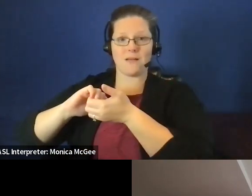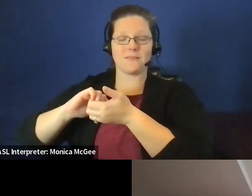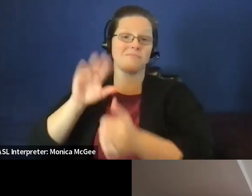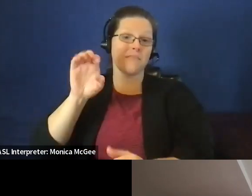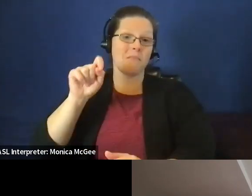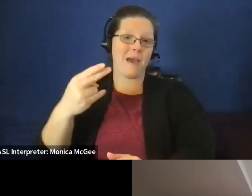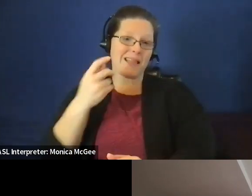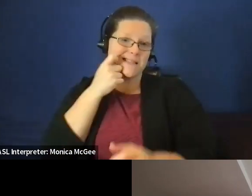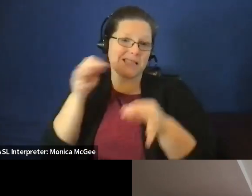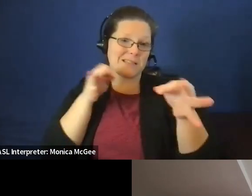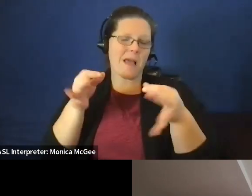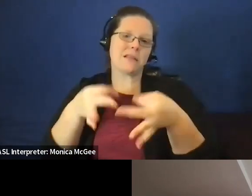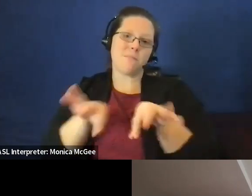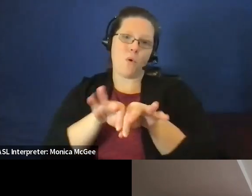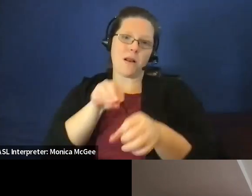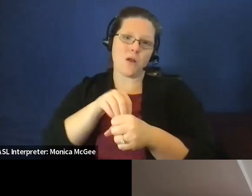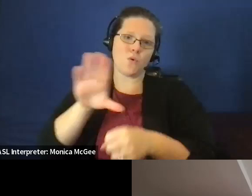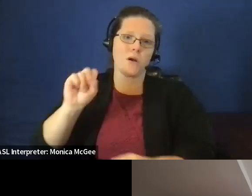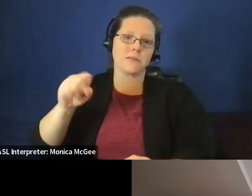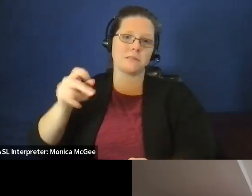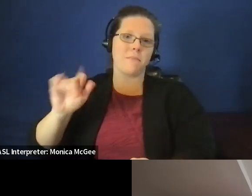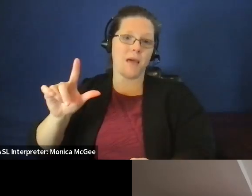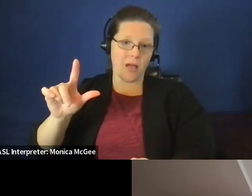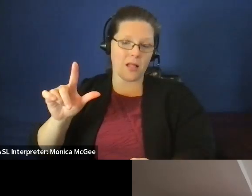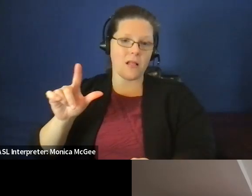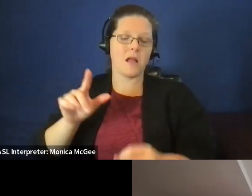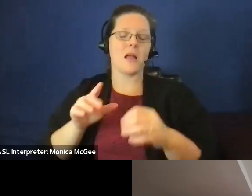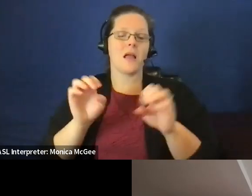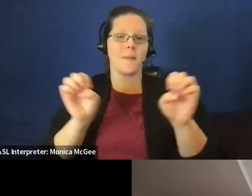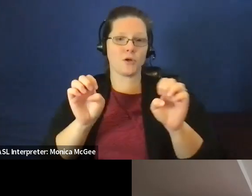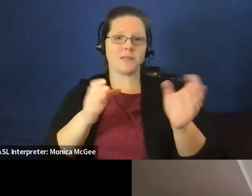emergency management this is how we